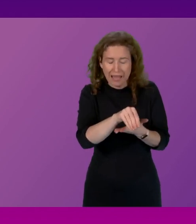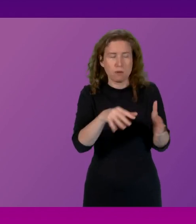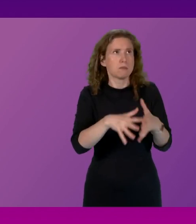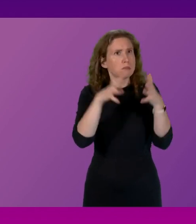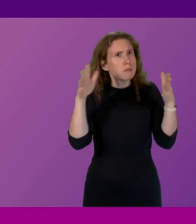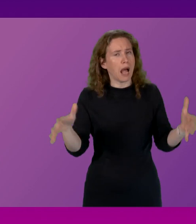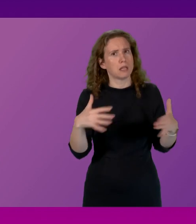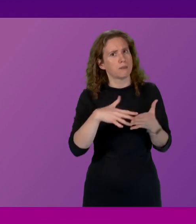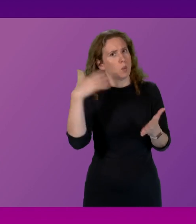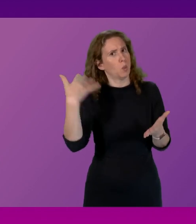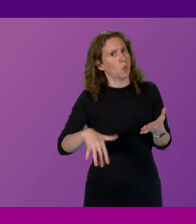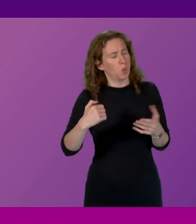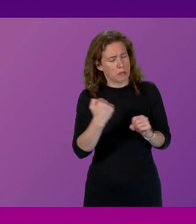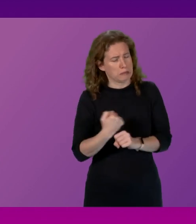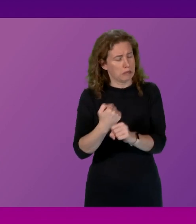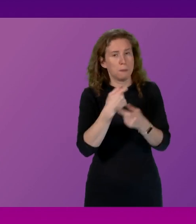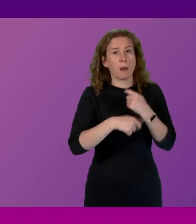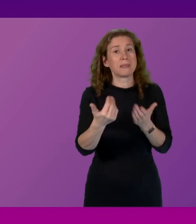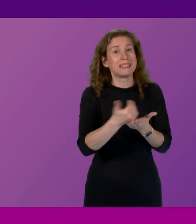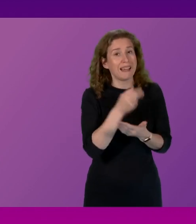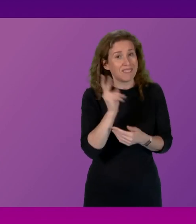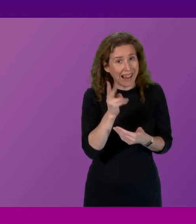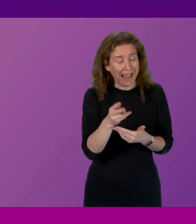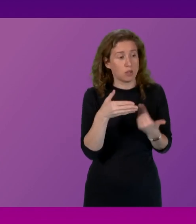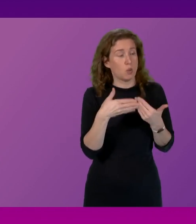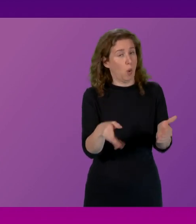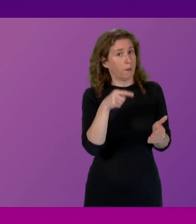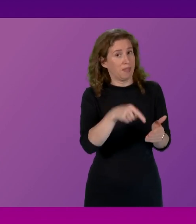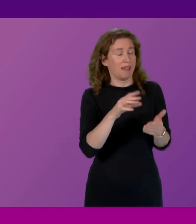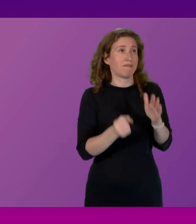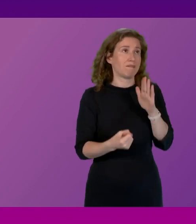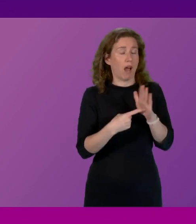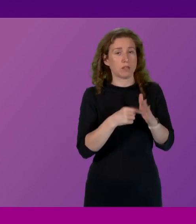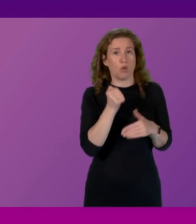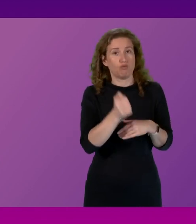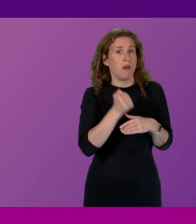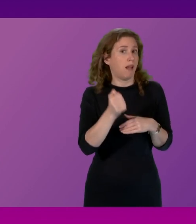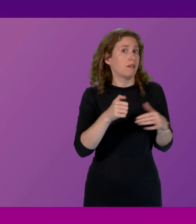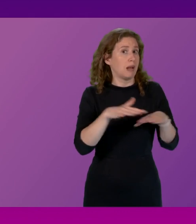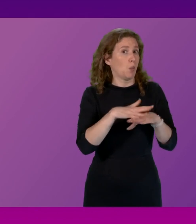costs that they face to make the area safe and reopen this vital rail network?